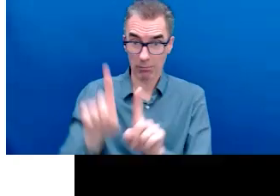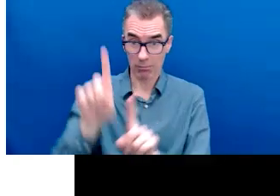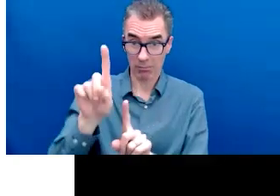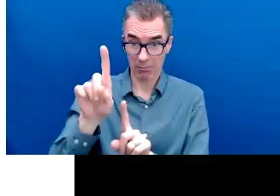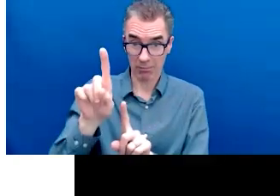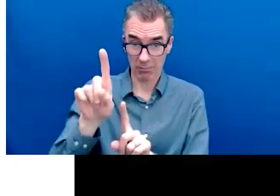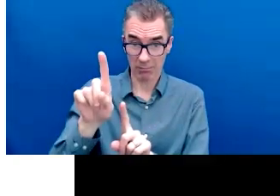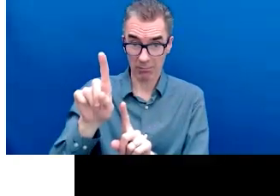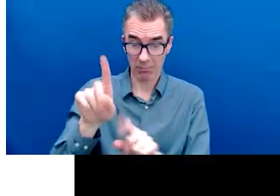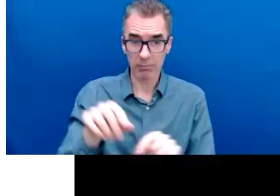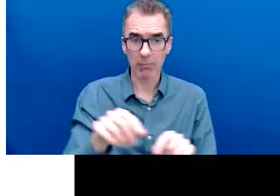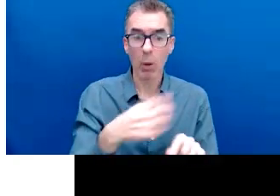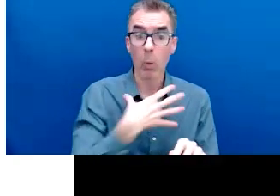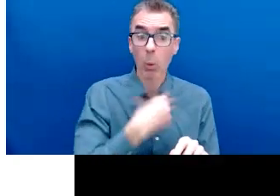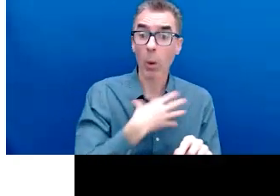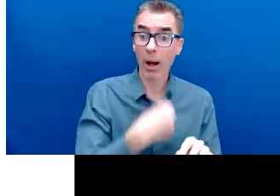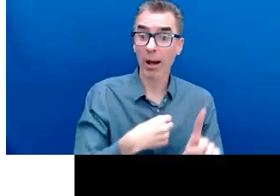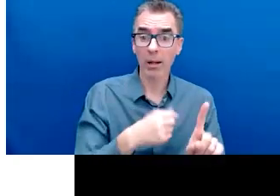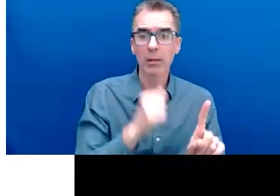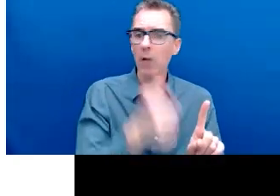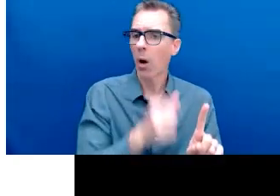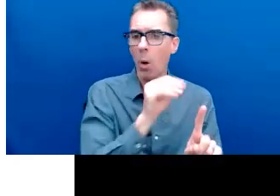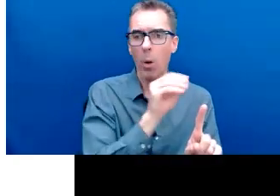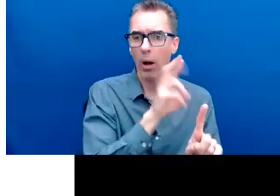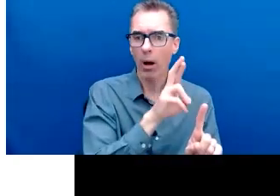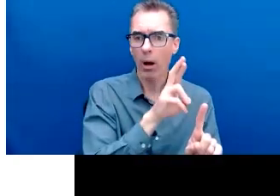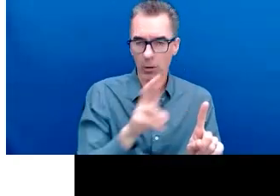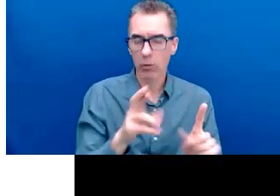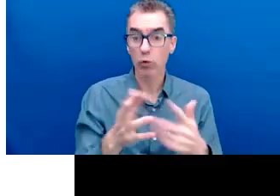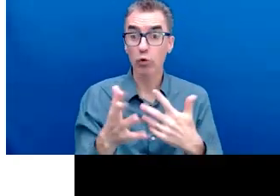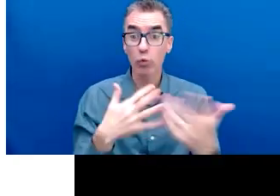the clear bars there that's non-OER. And then the gray bar is OER.